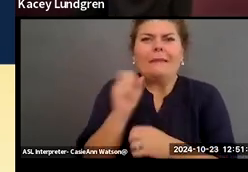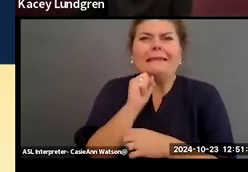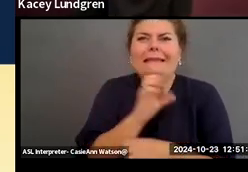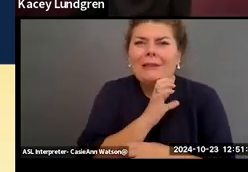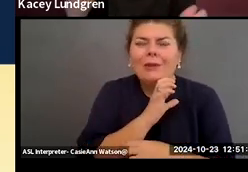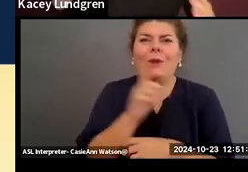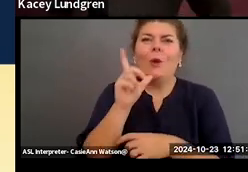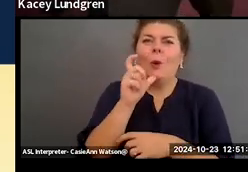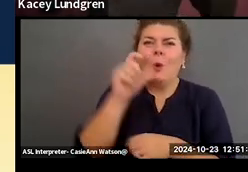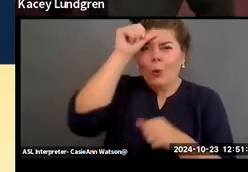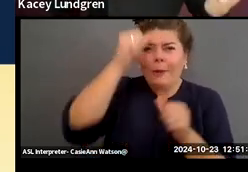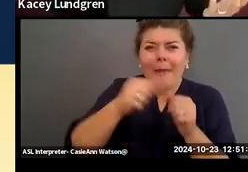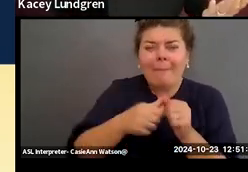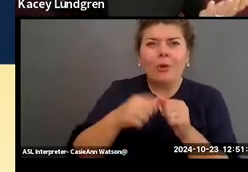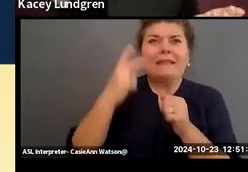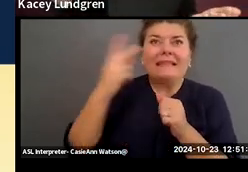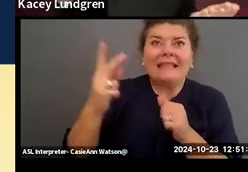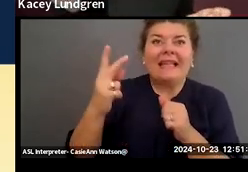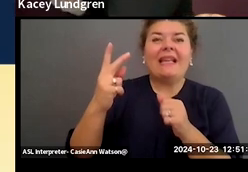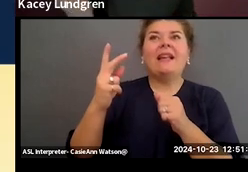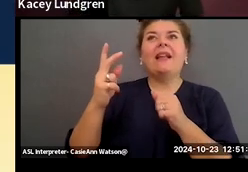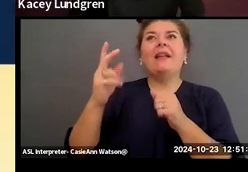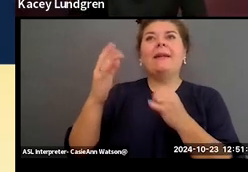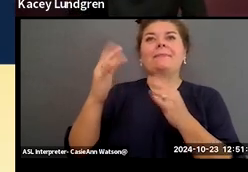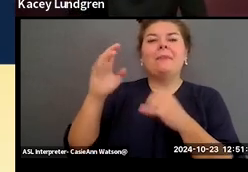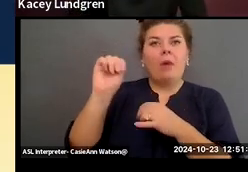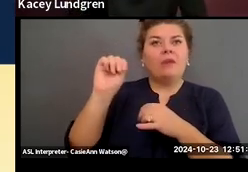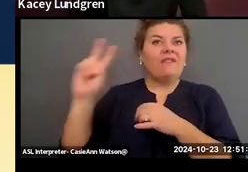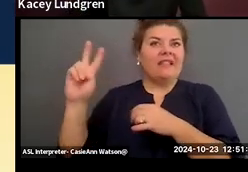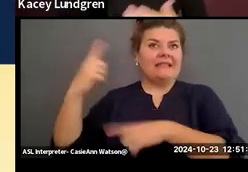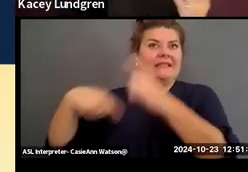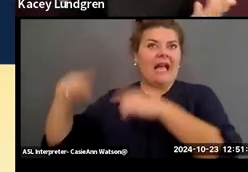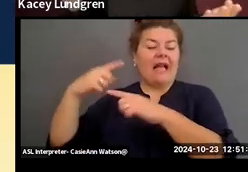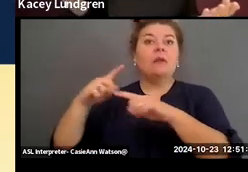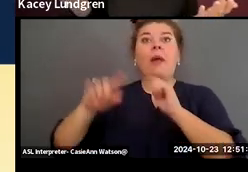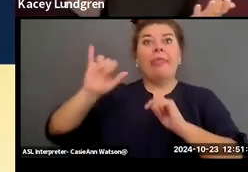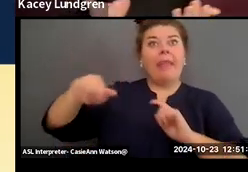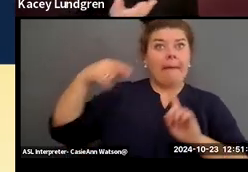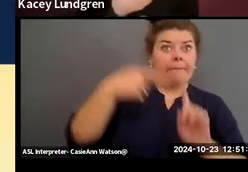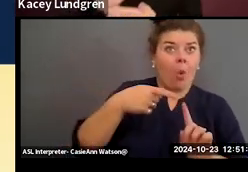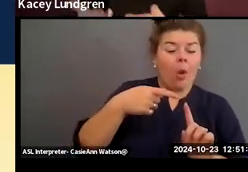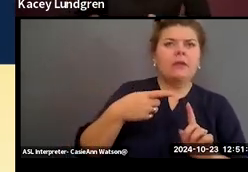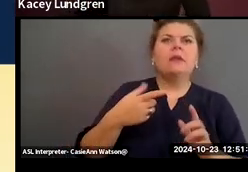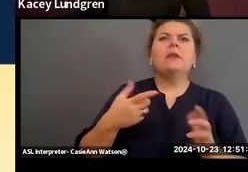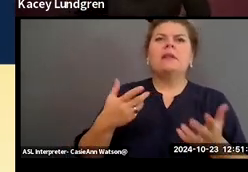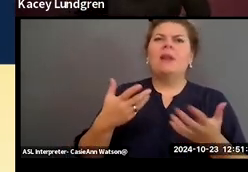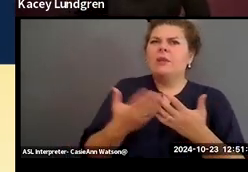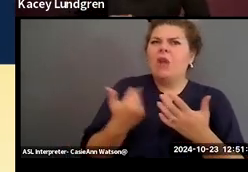who remembered seeing Martha's Vineyard Sign Language. So at that point there was nobody